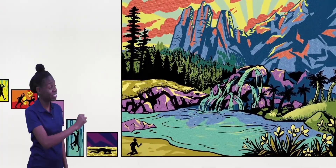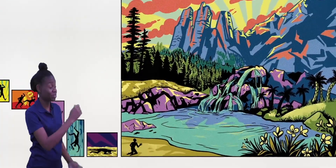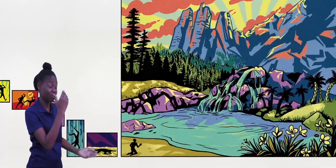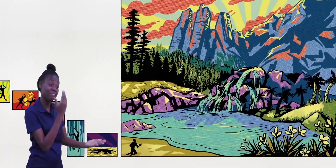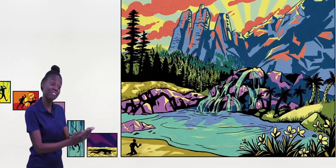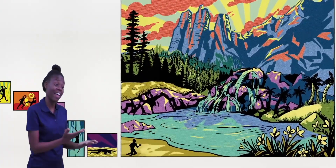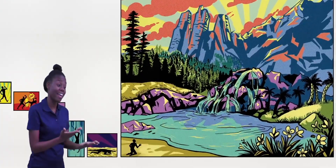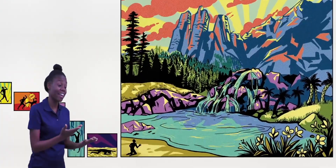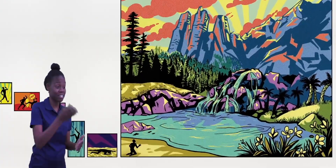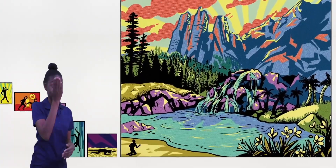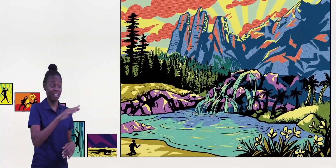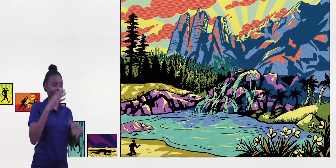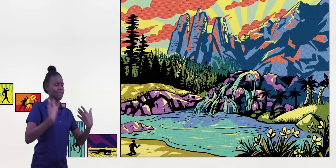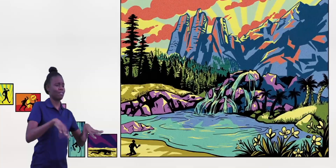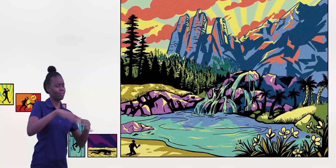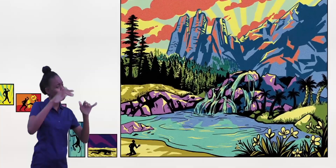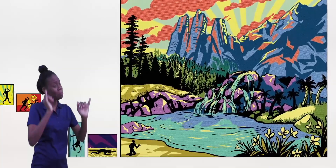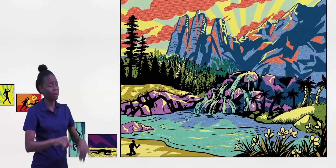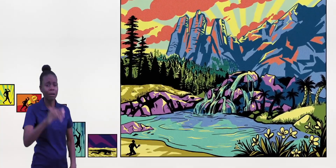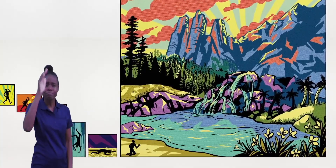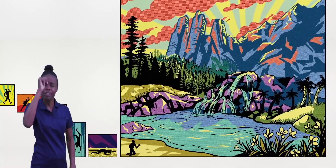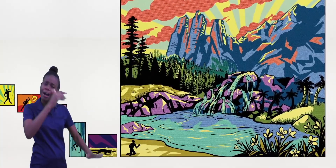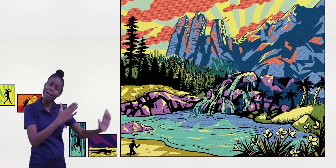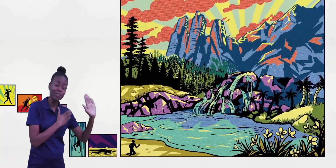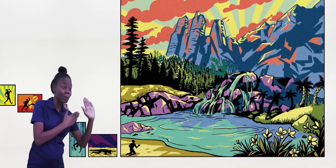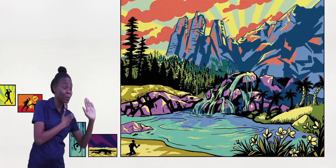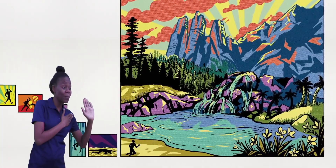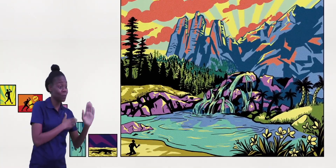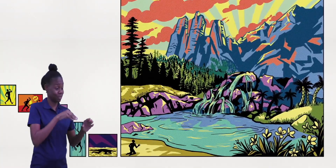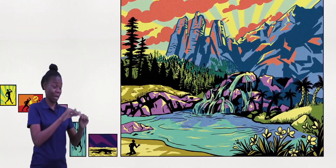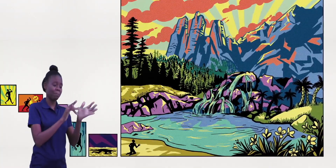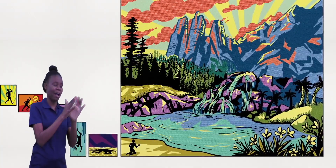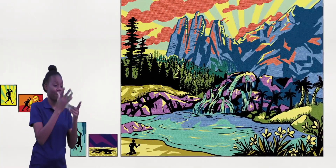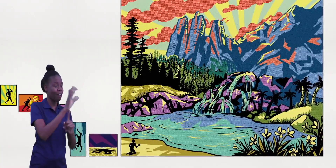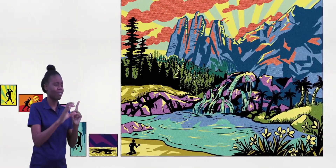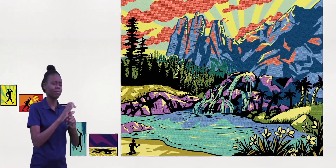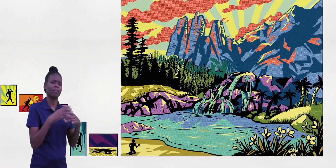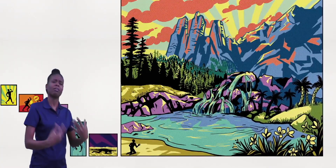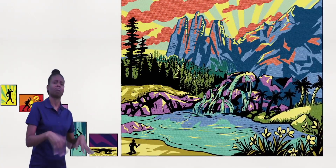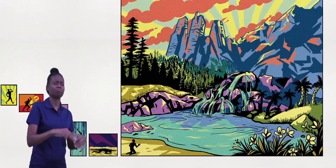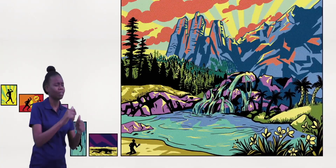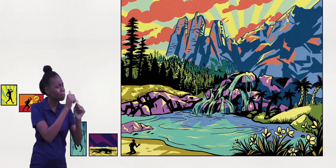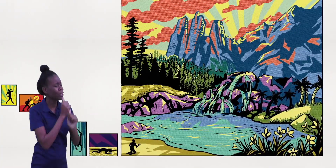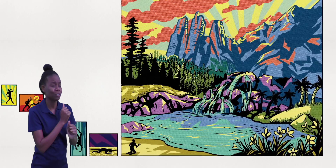Jon: Yeah. The fact that God stays committed to biblical characters is a profound statement about the patience